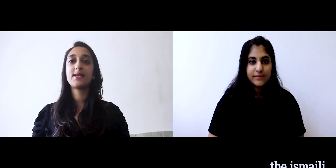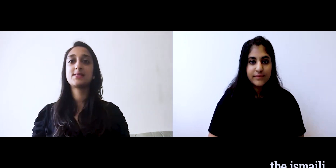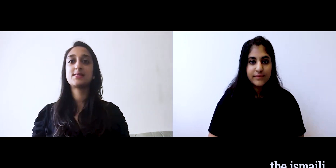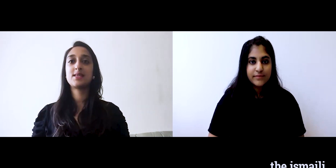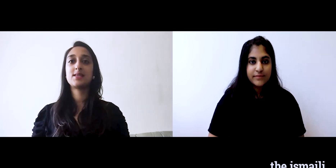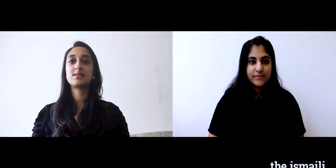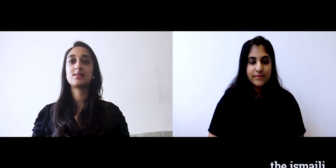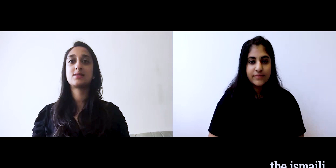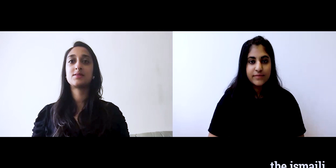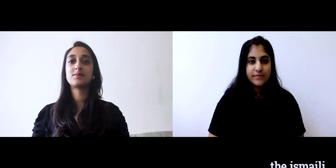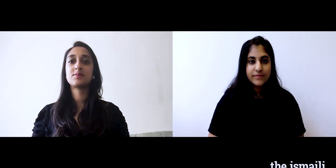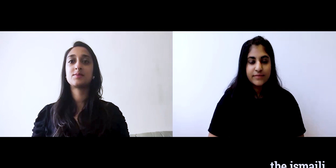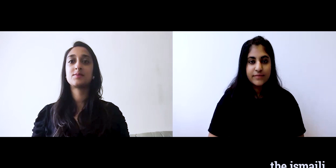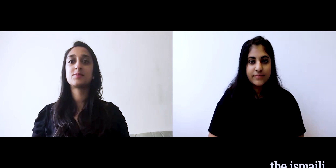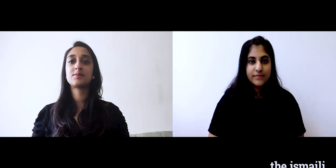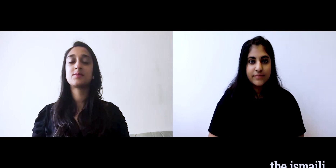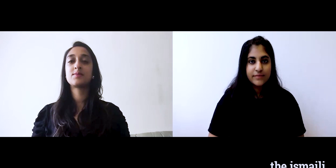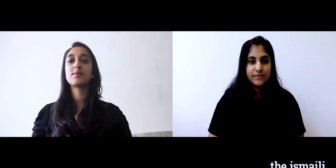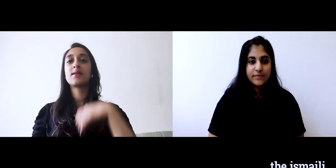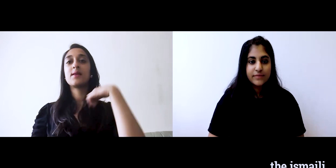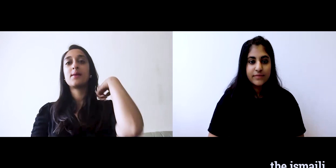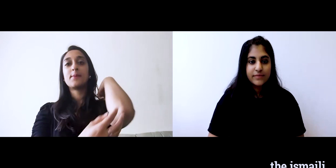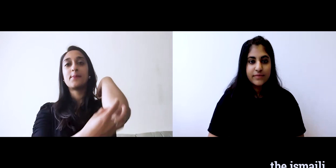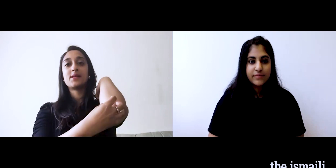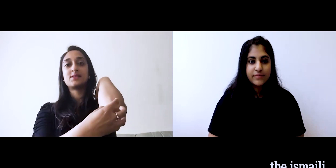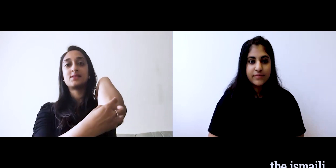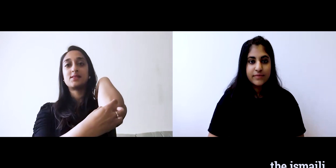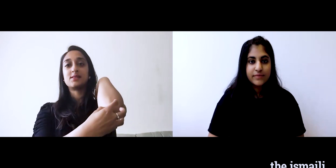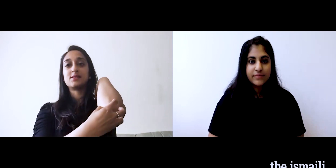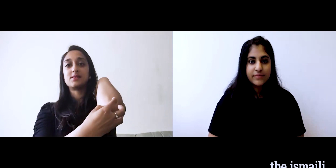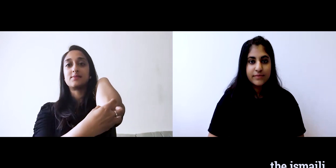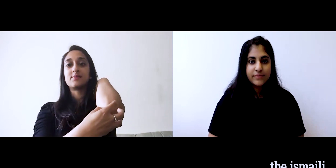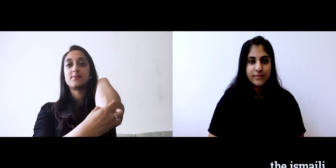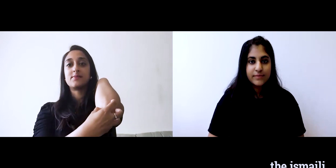Biscuit